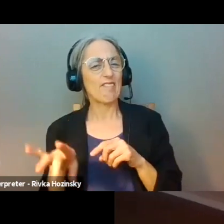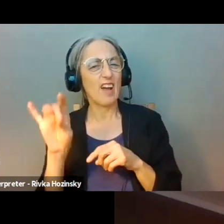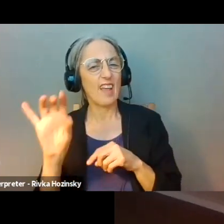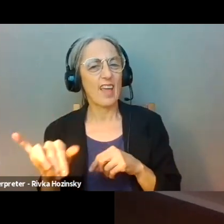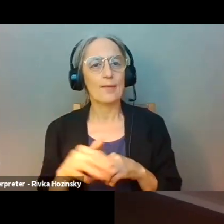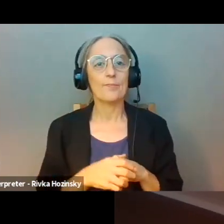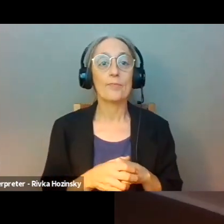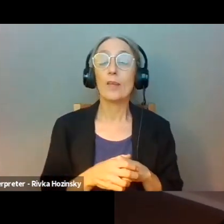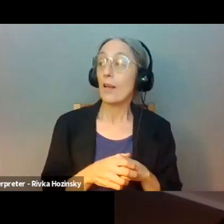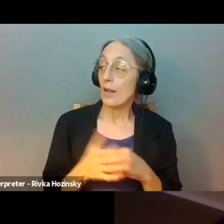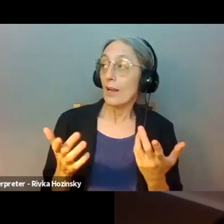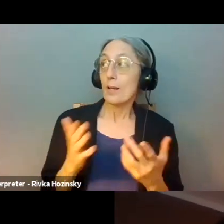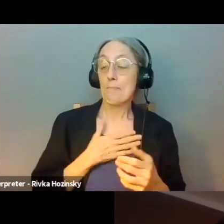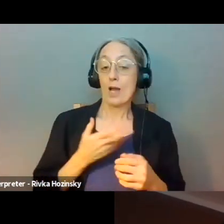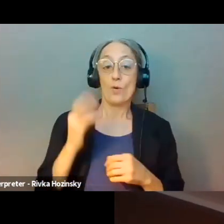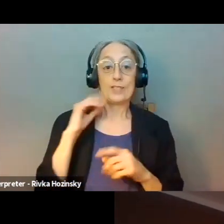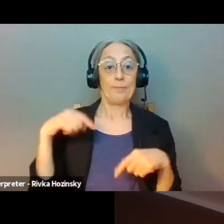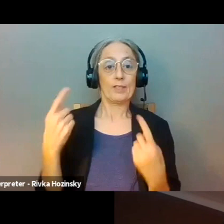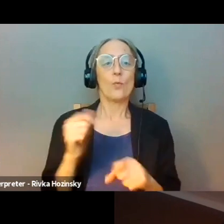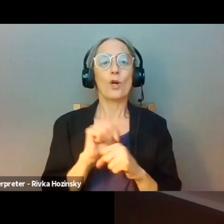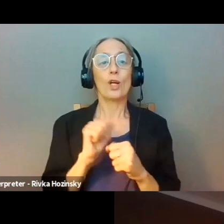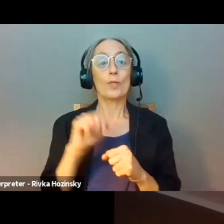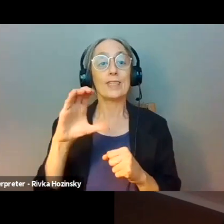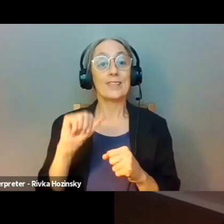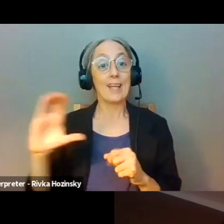speaking from experience with working with CCAC,